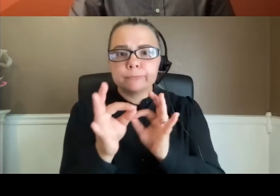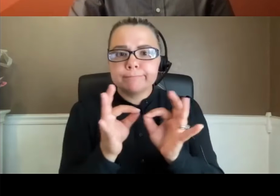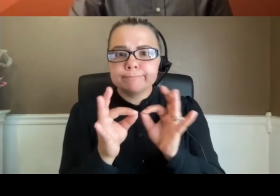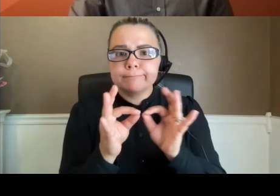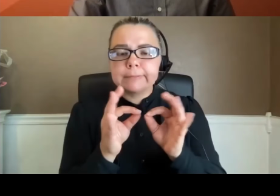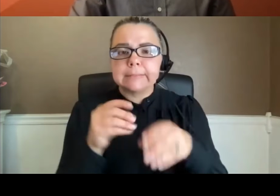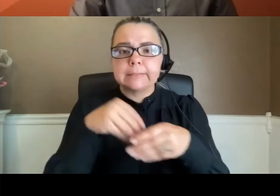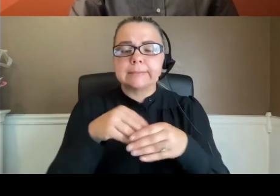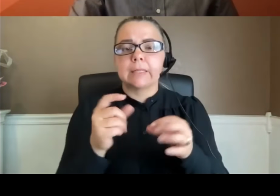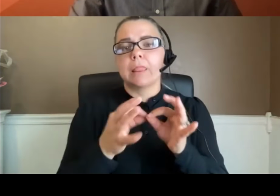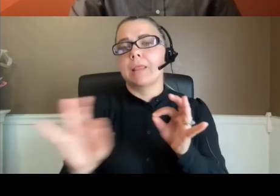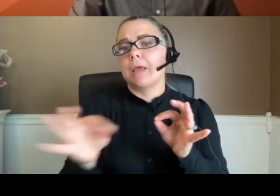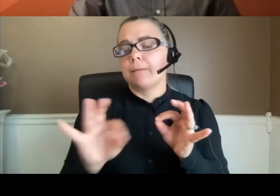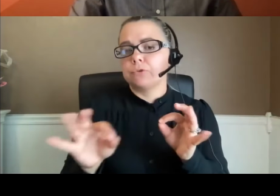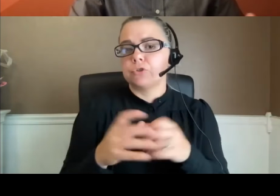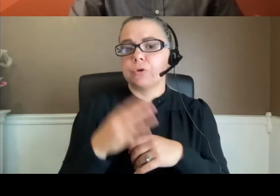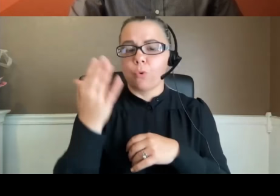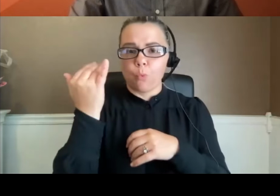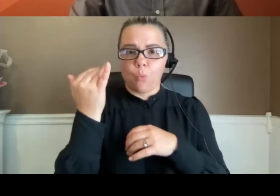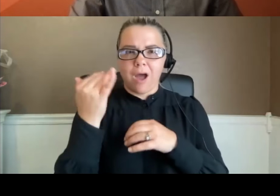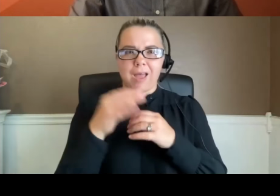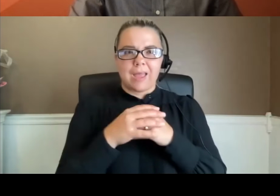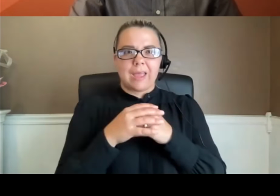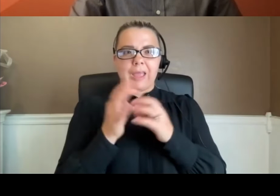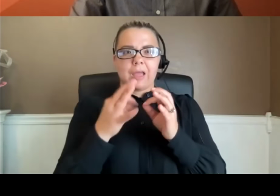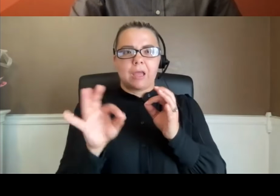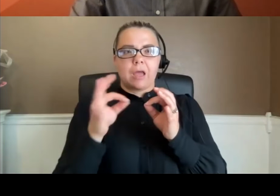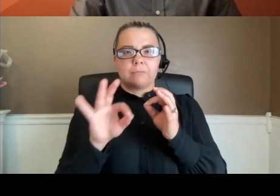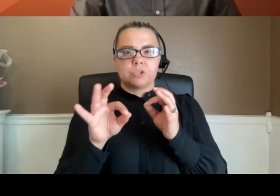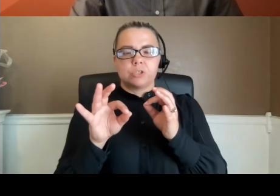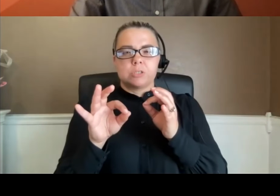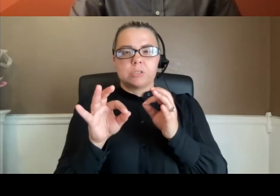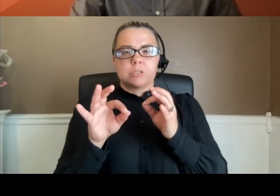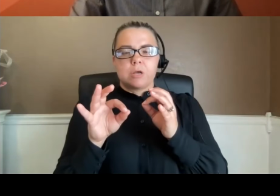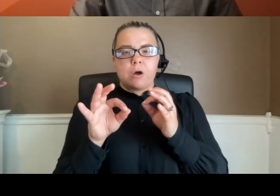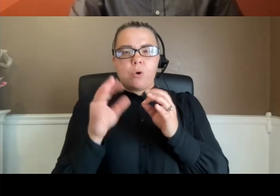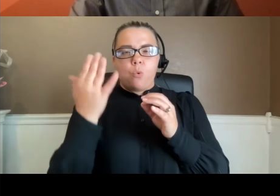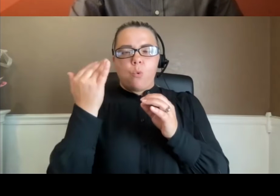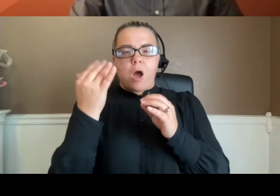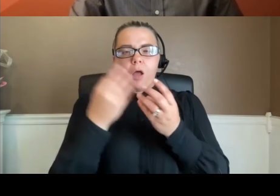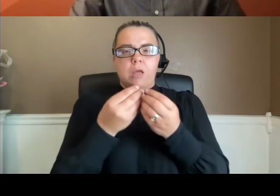why are captions... why are we talking about the captions here as as the solution?